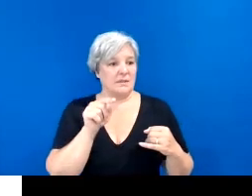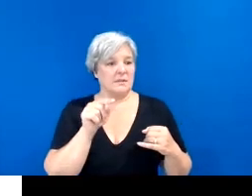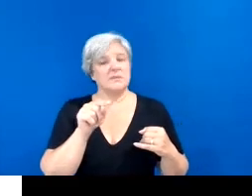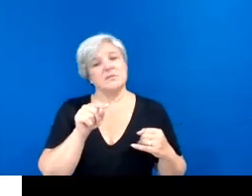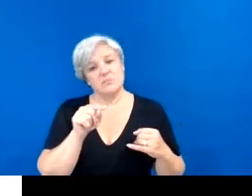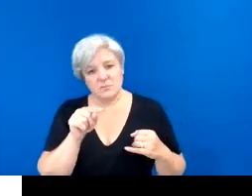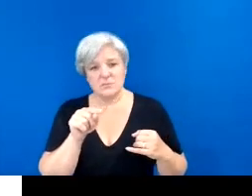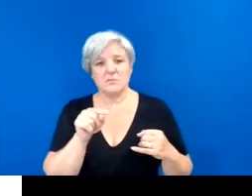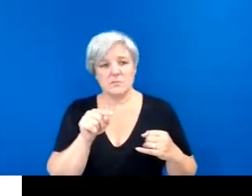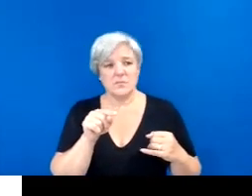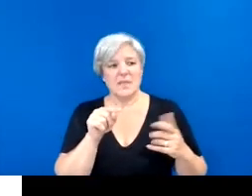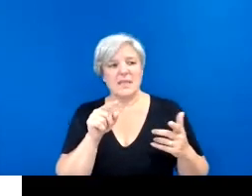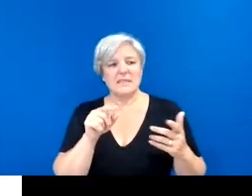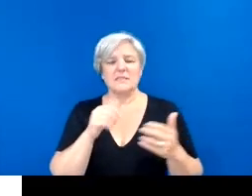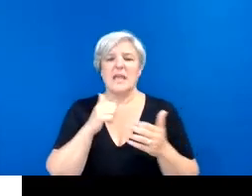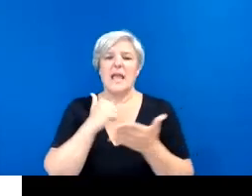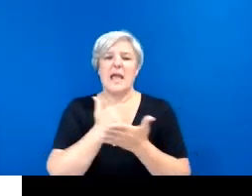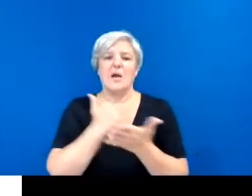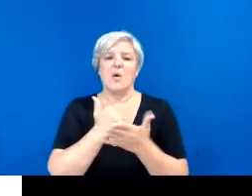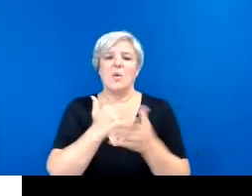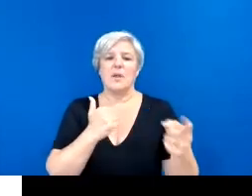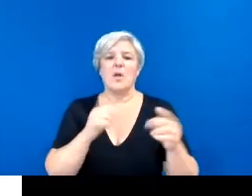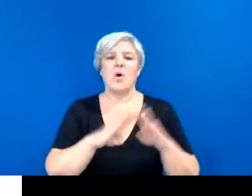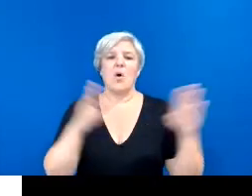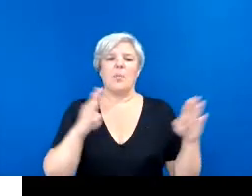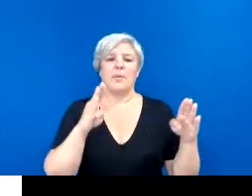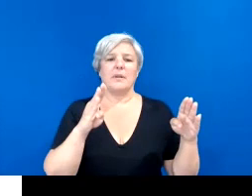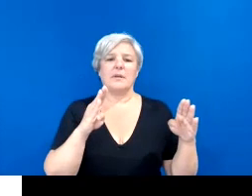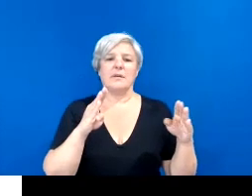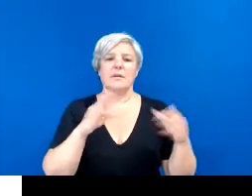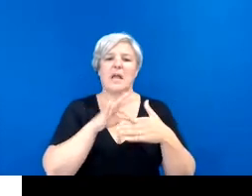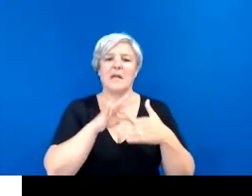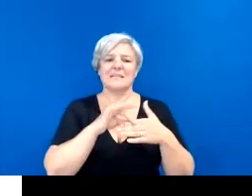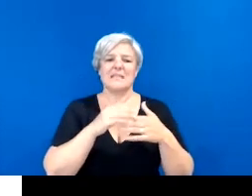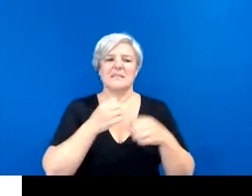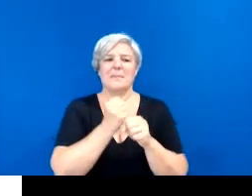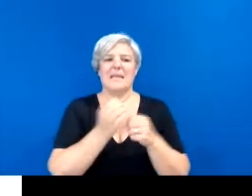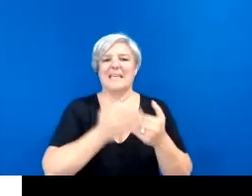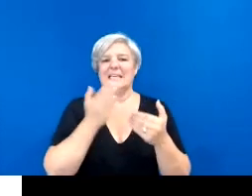to make discovery of open content easier, but I think it works just as well as the other ones.